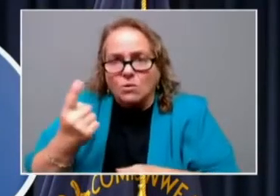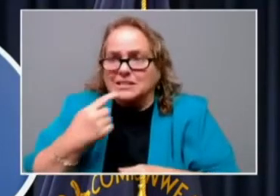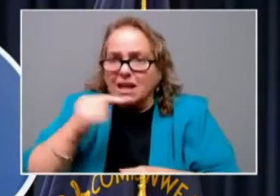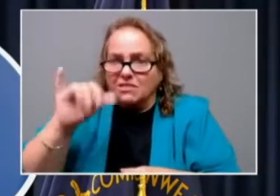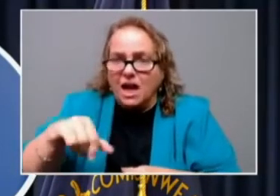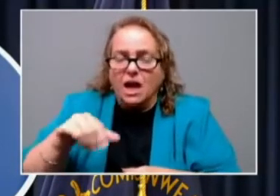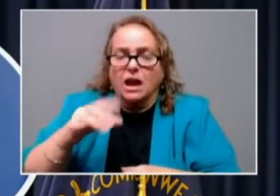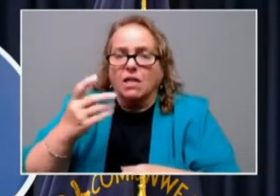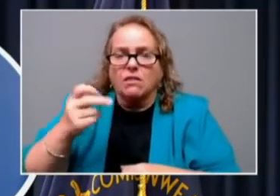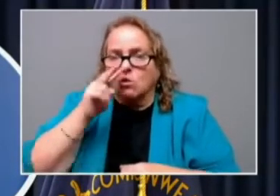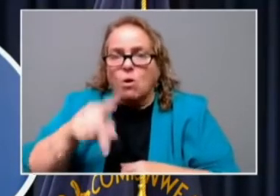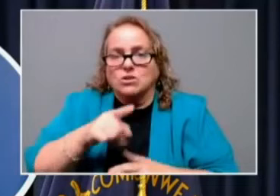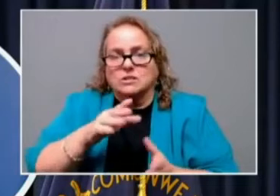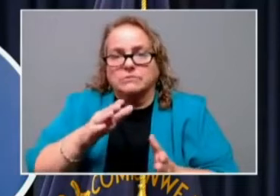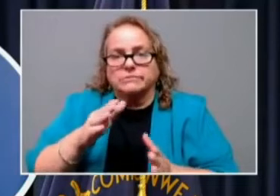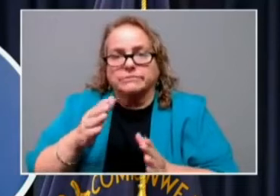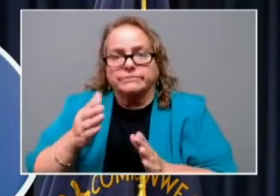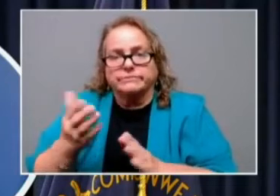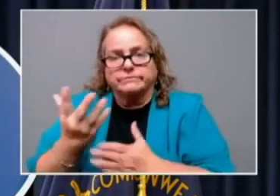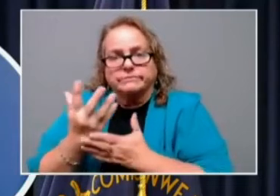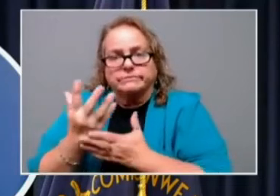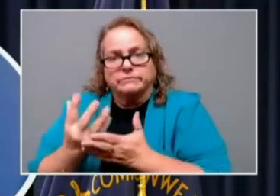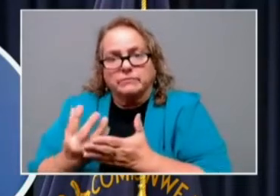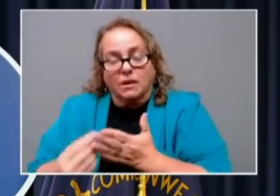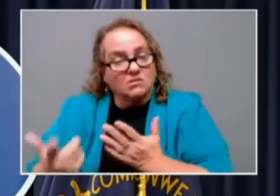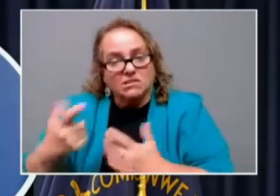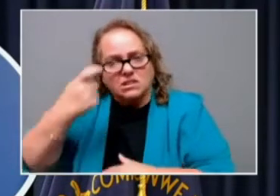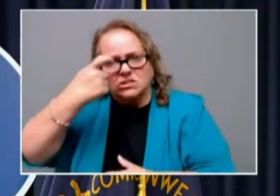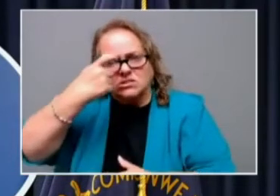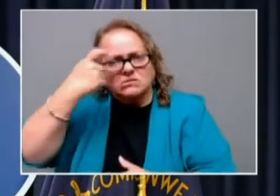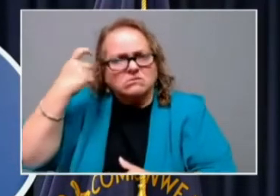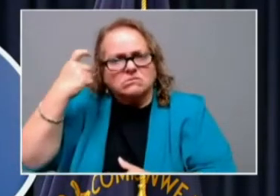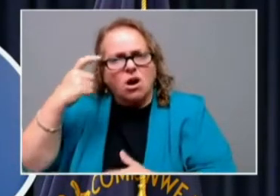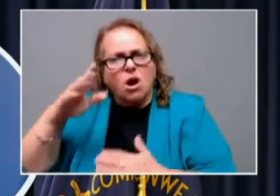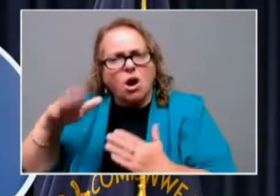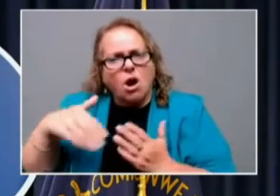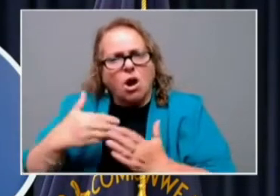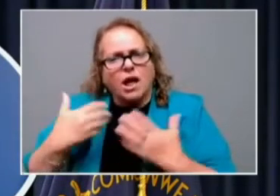It's got to take a piece of you Each and every time I think you'll see that